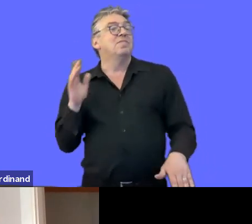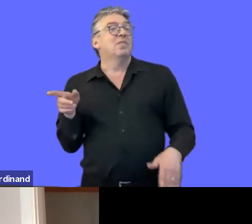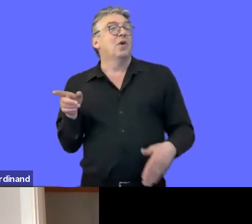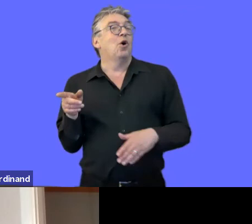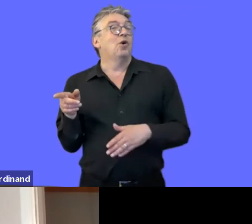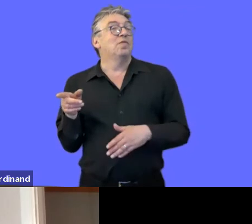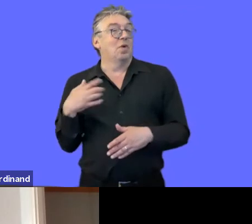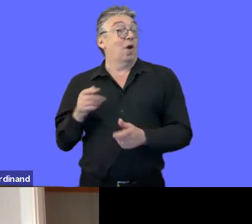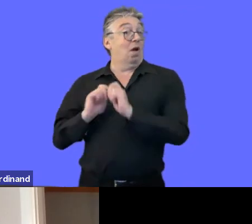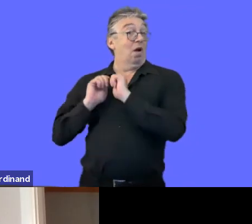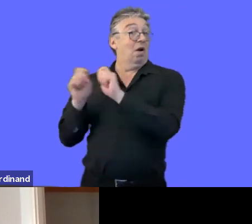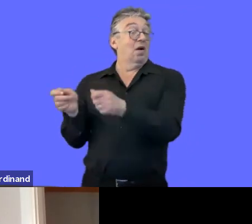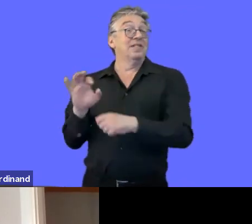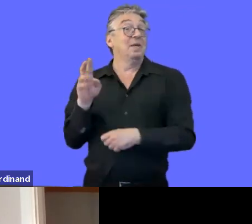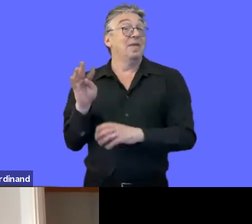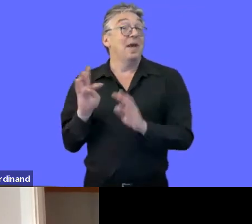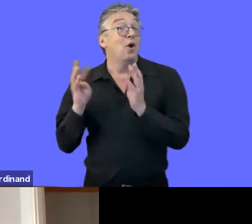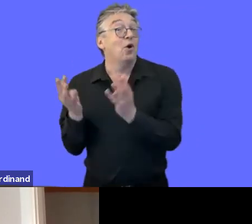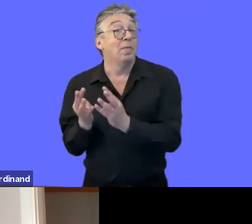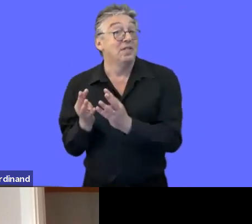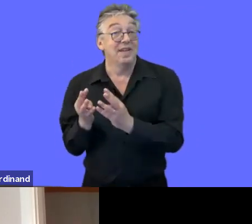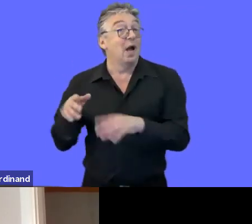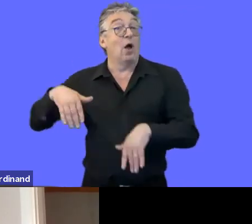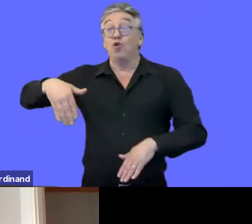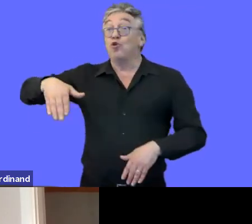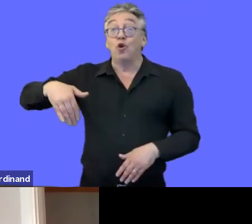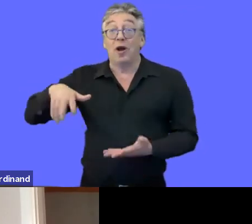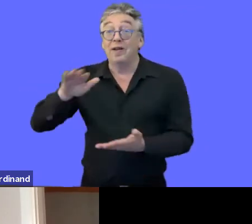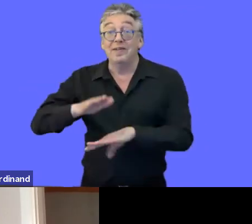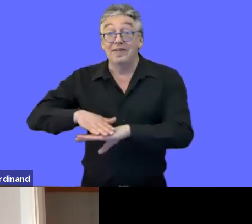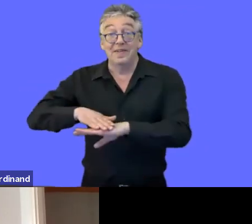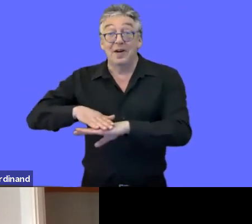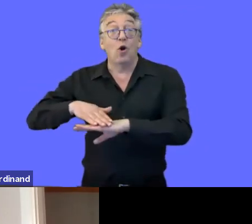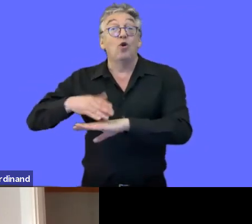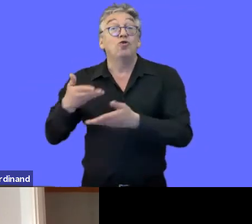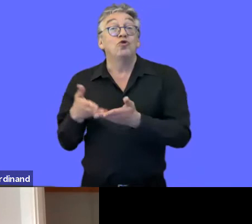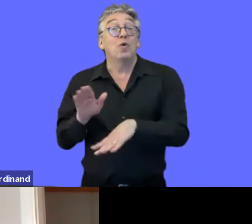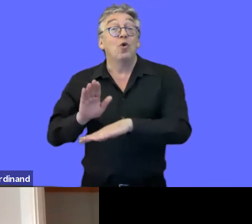so we had to provide our analysis of article 19 on the rights it guarantees